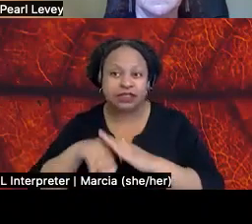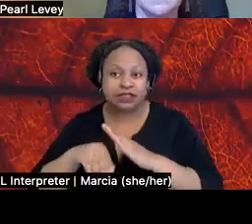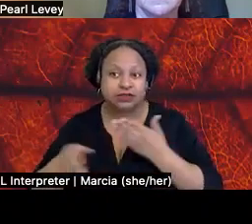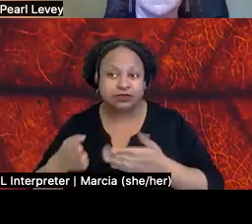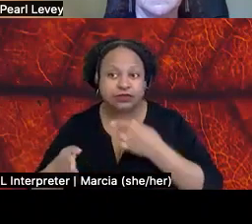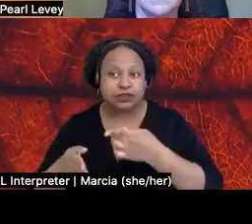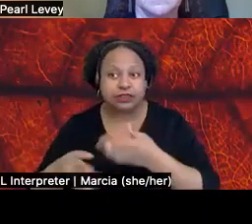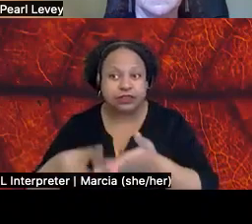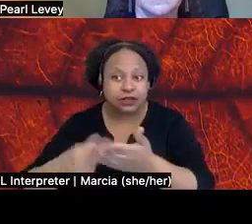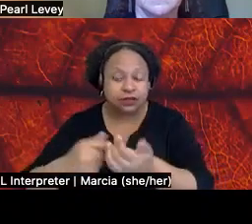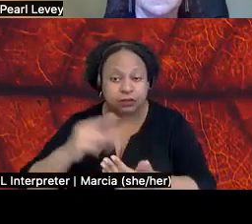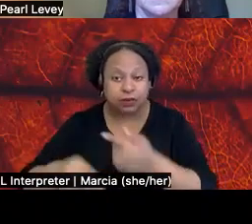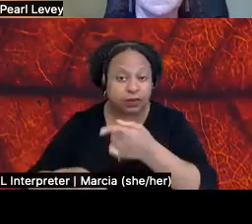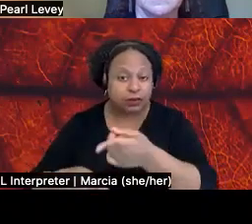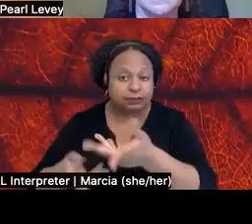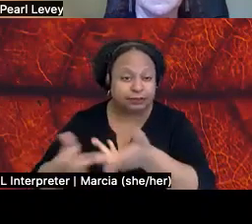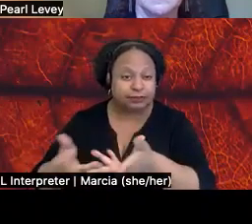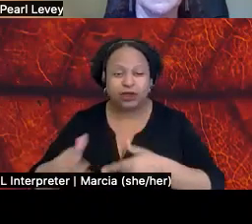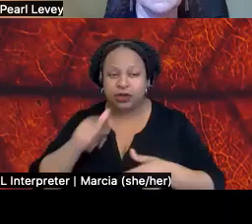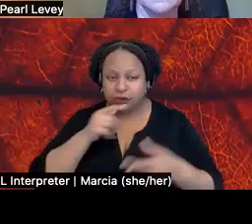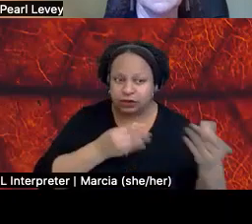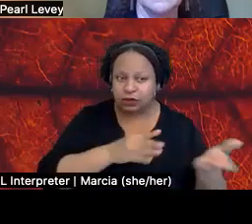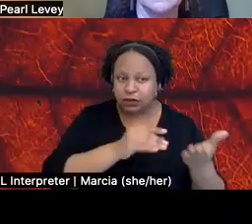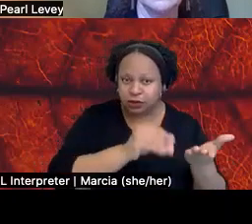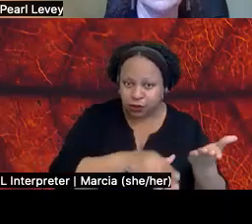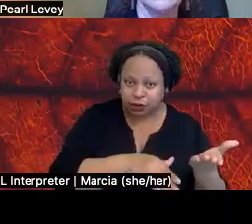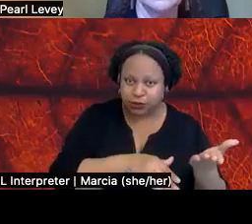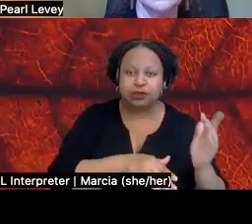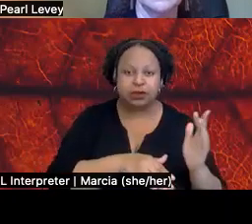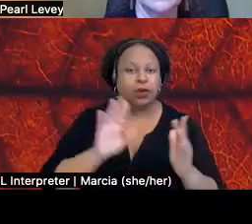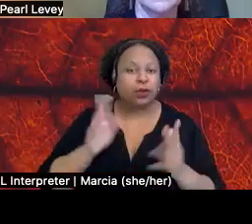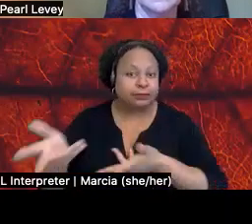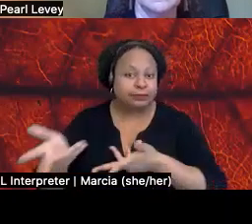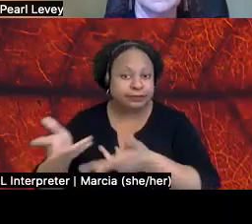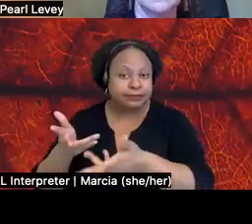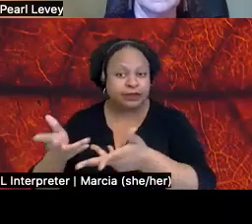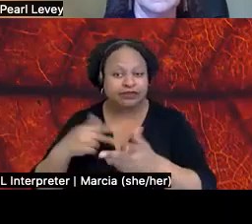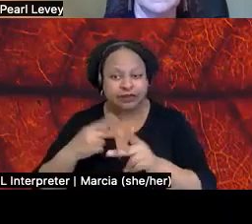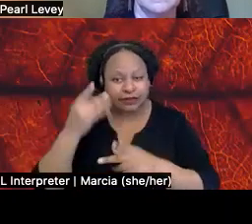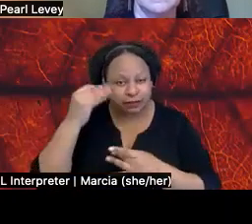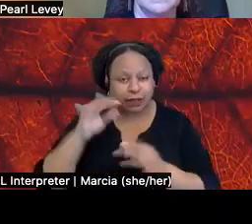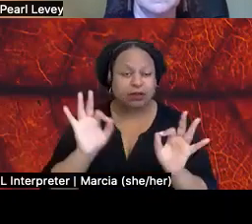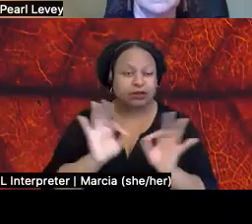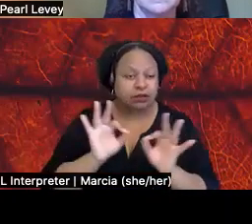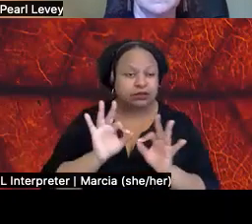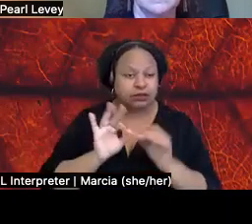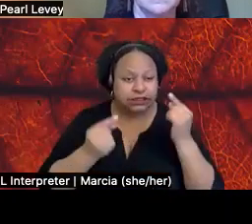We don't pass these onto the learner, but we do have to look at cost considerations and how to get those covered.